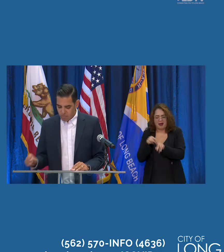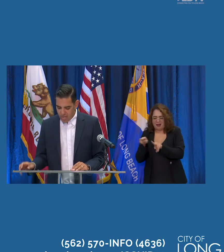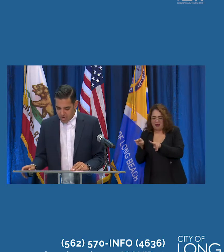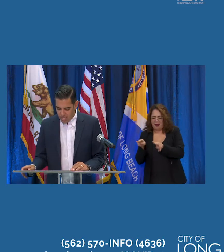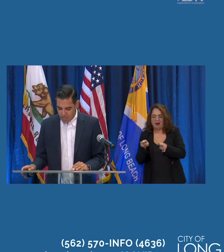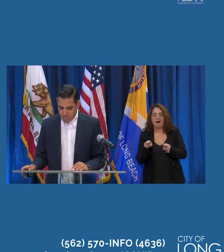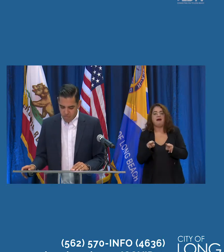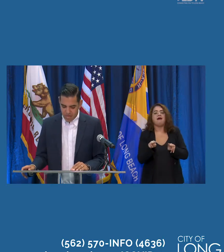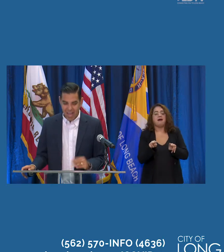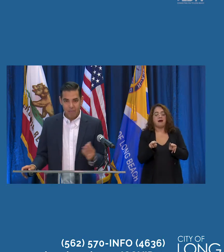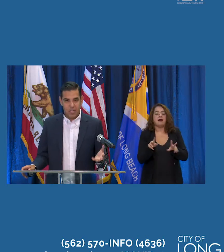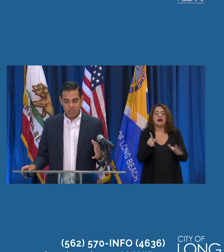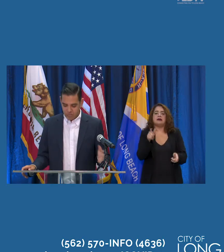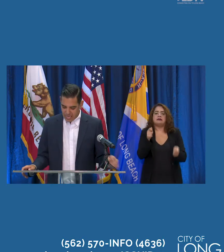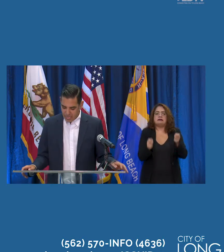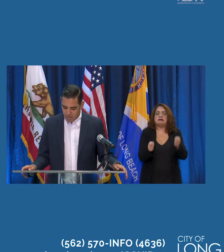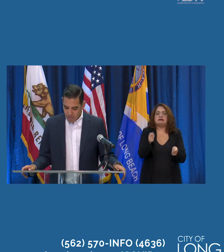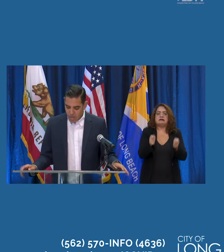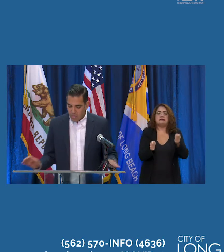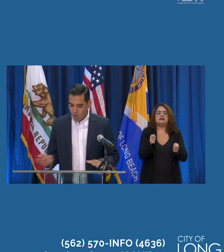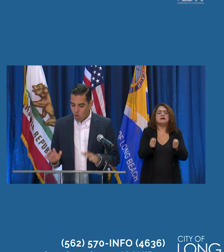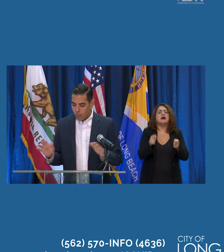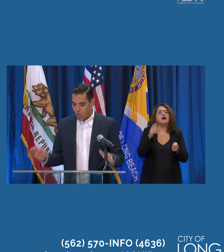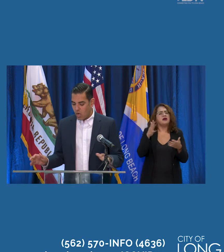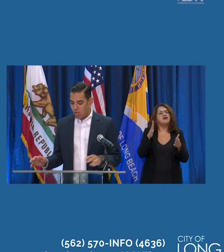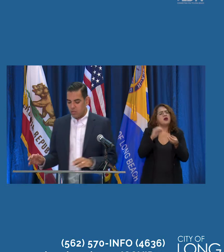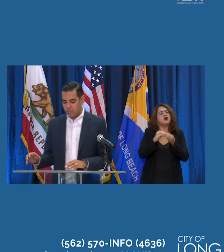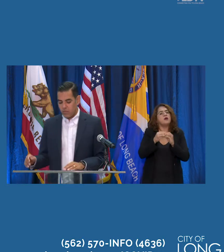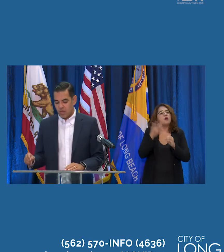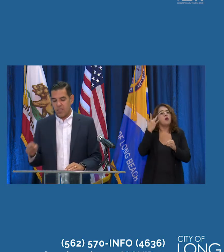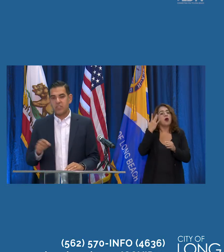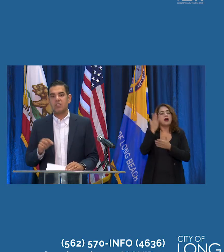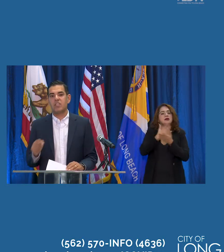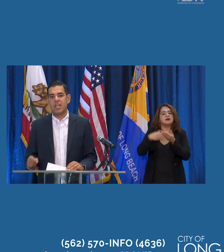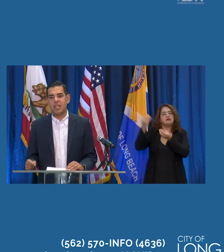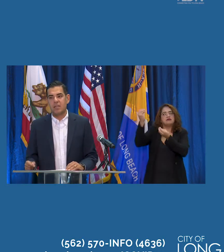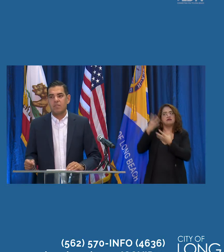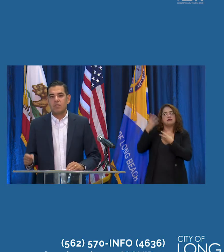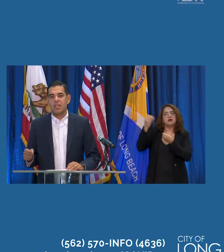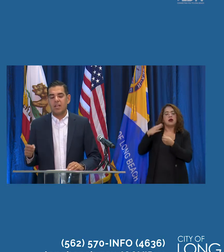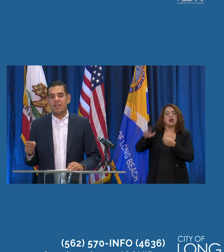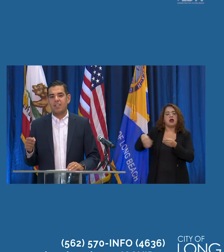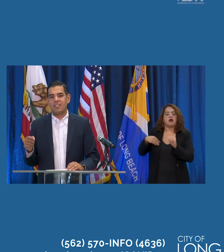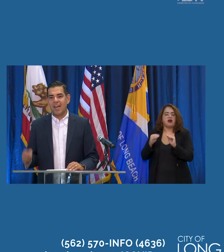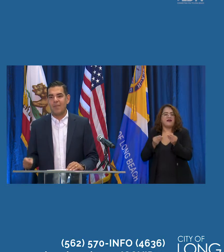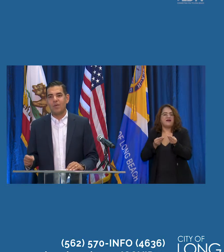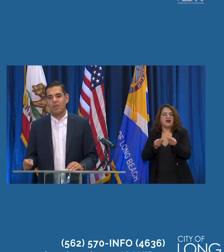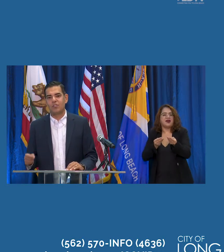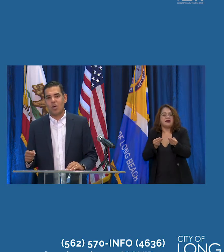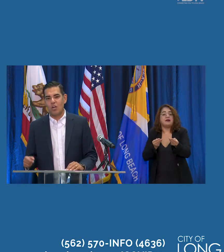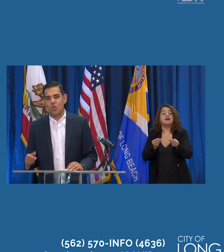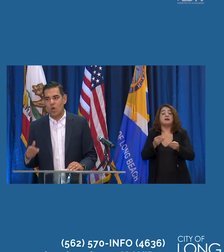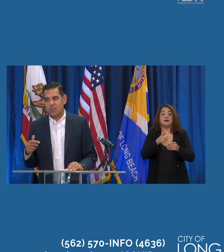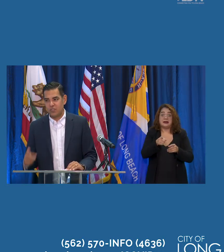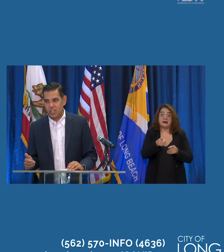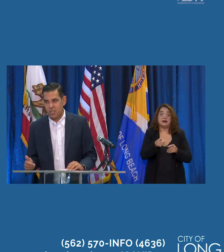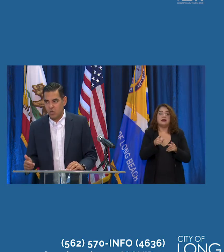are made and have because of data, but overall this is a the type of chart you want to see